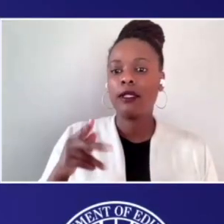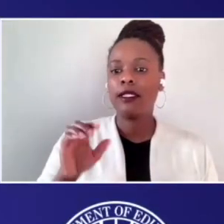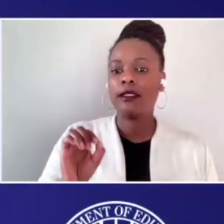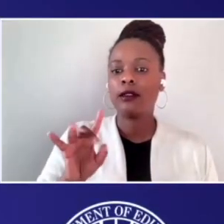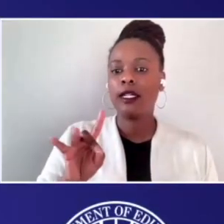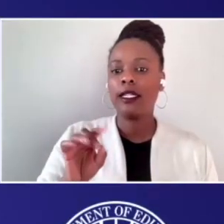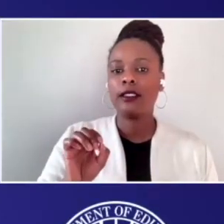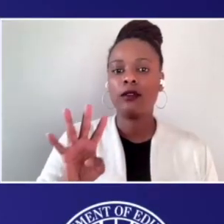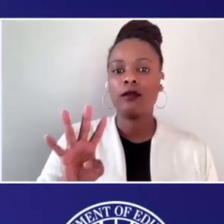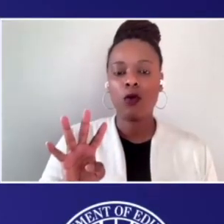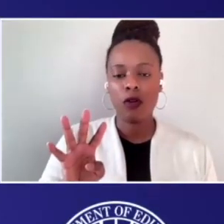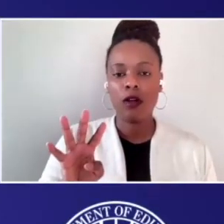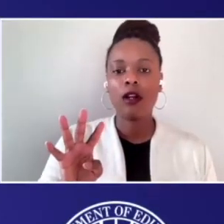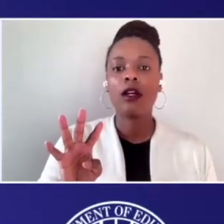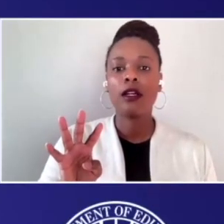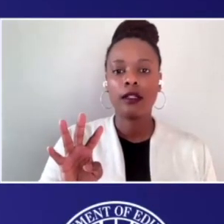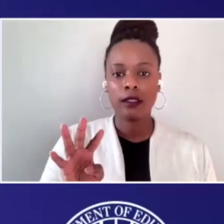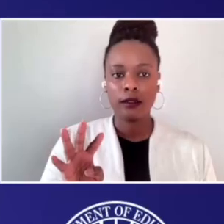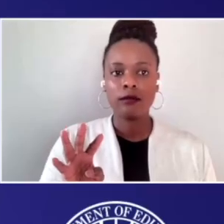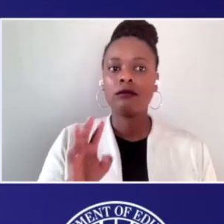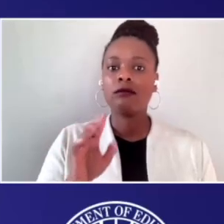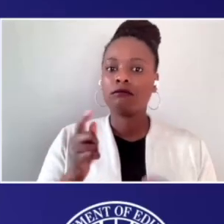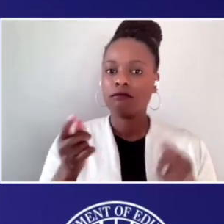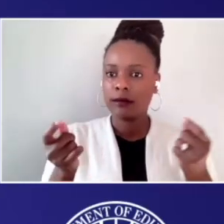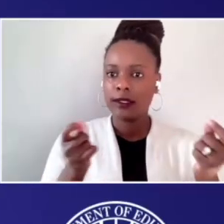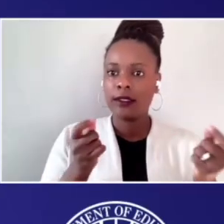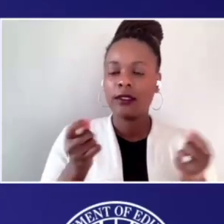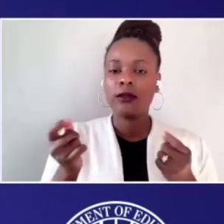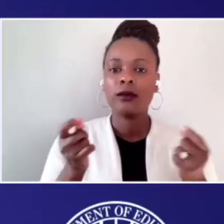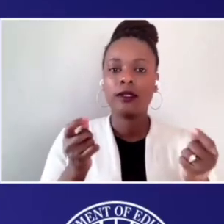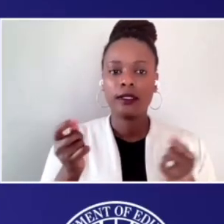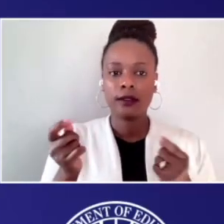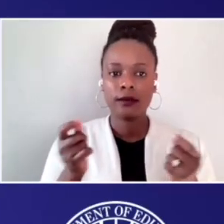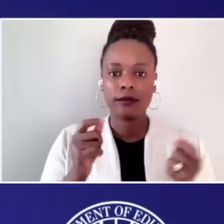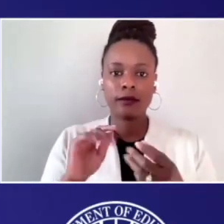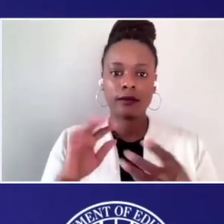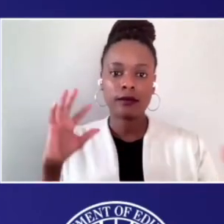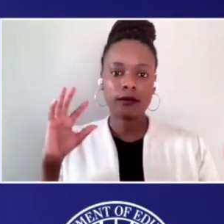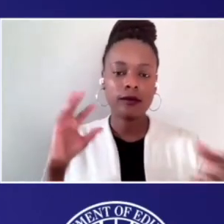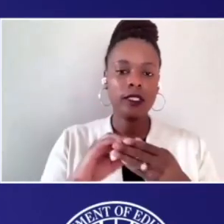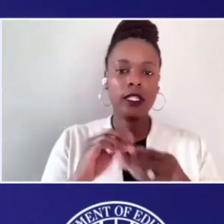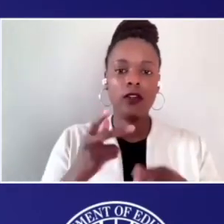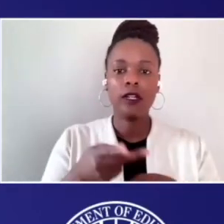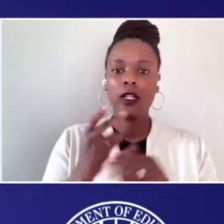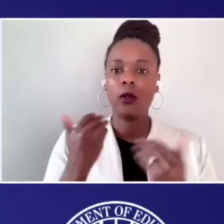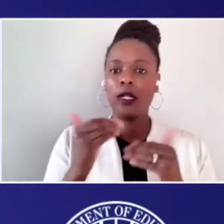and it deals with aggregate loan limits for graduate and professional students